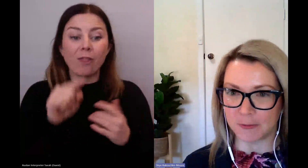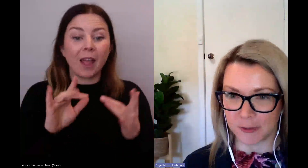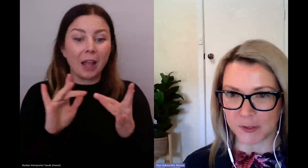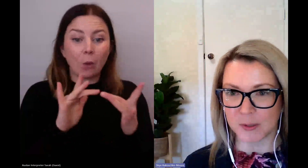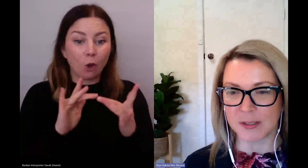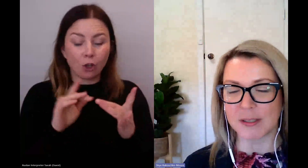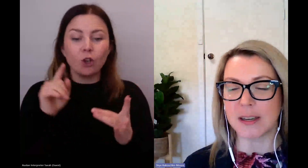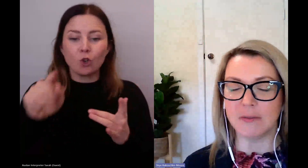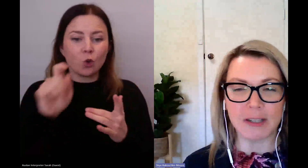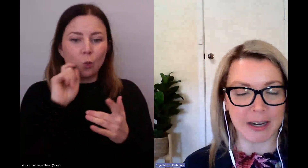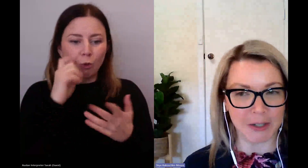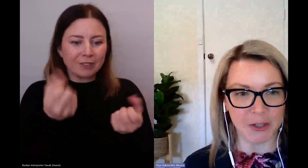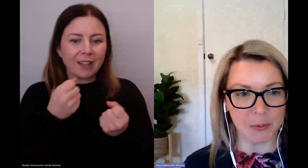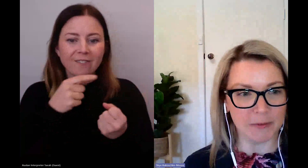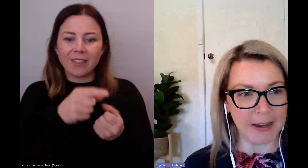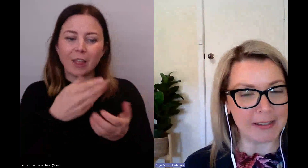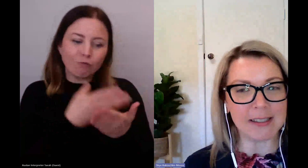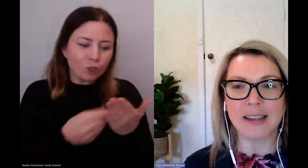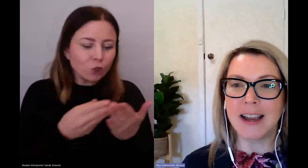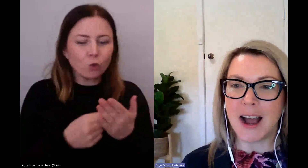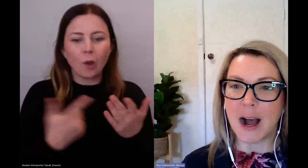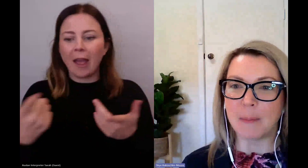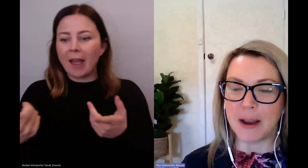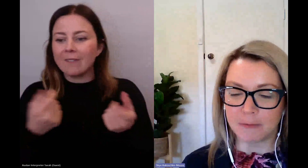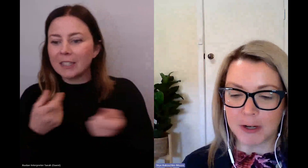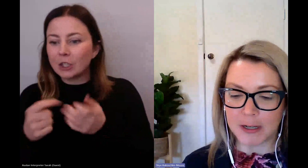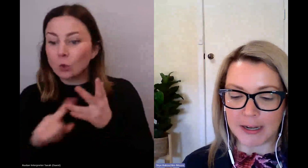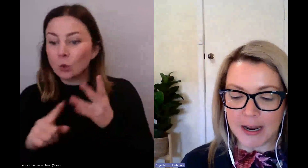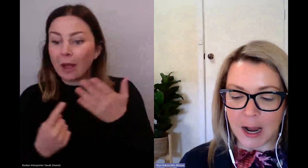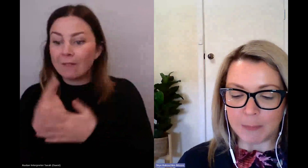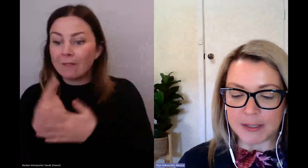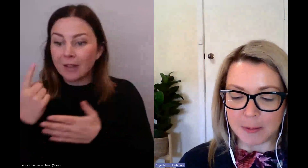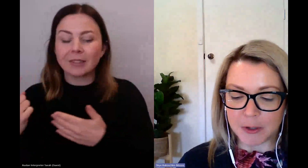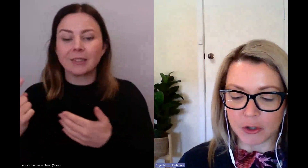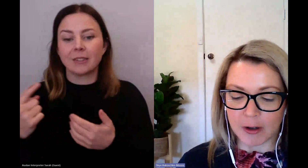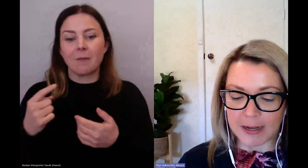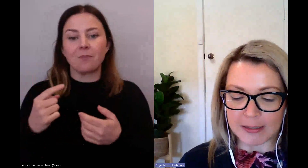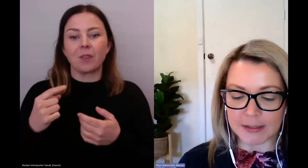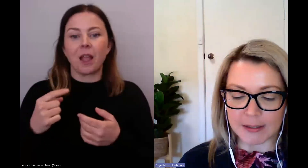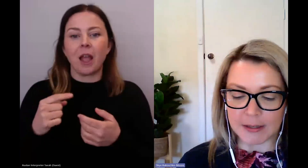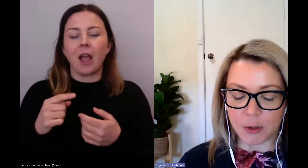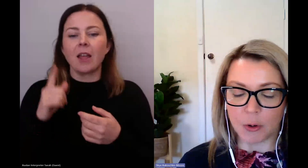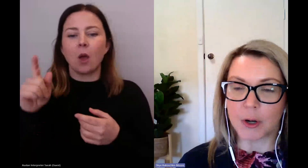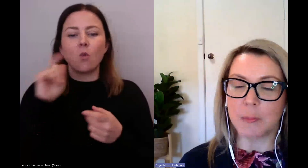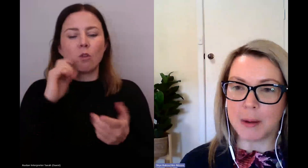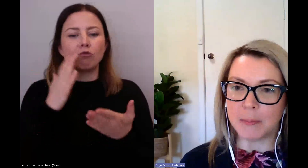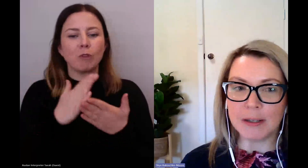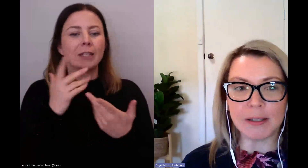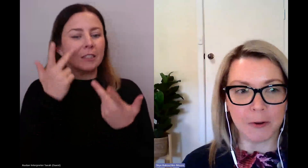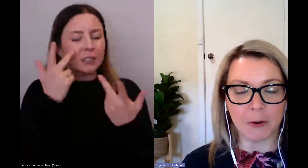these resources, invitation to events and really demonstrate your commitment if you're